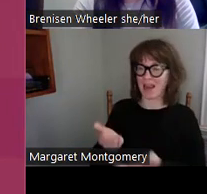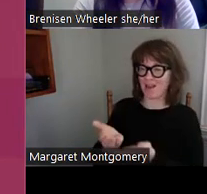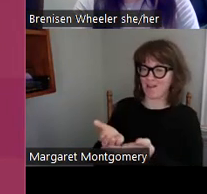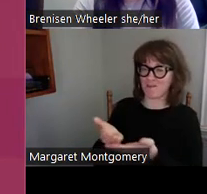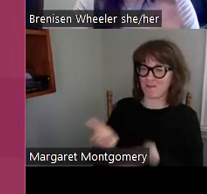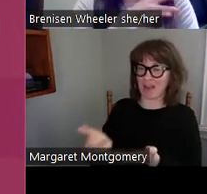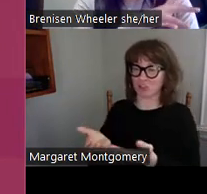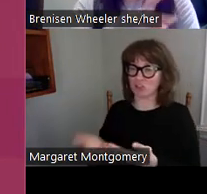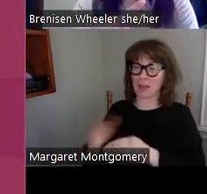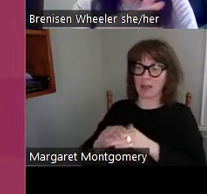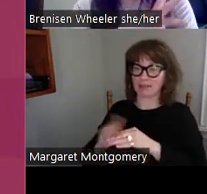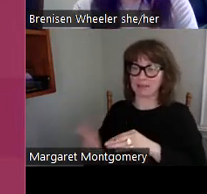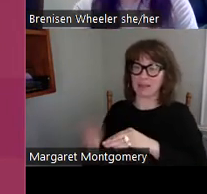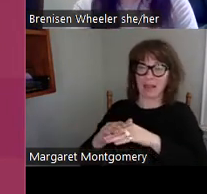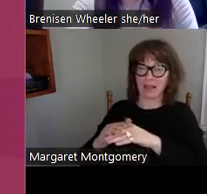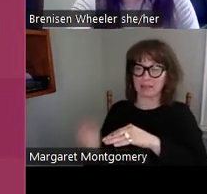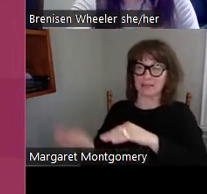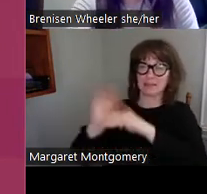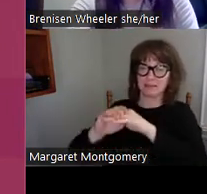tendencies, because again, correlation is not always